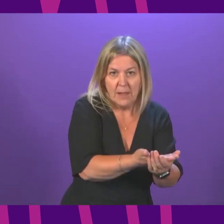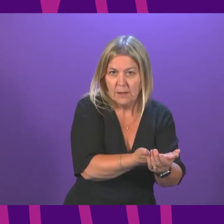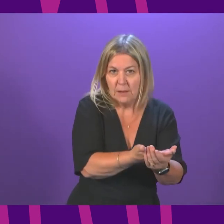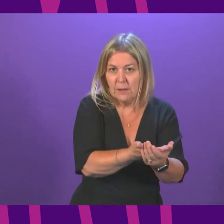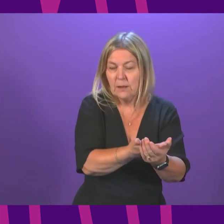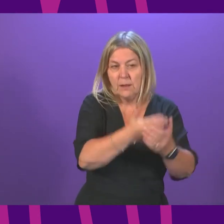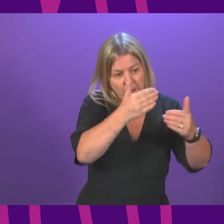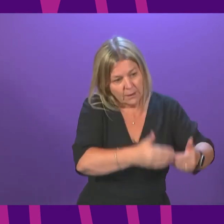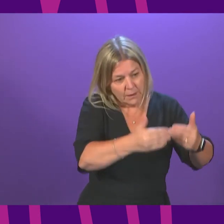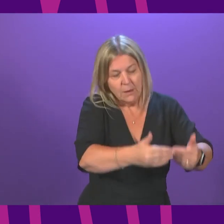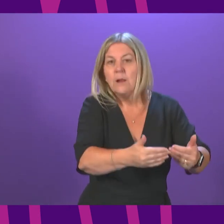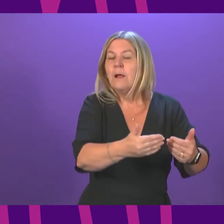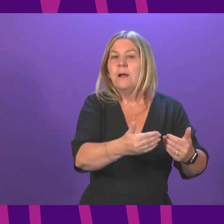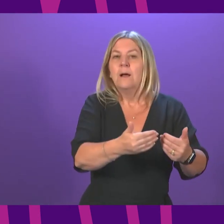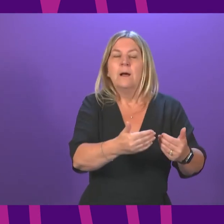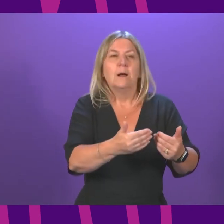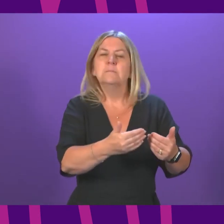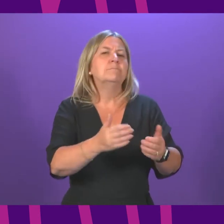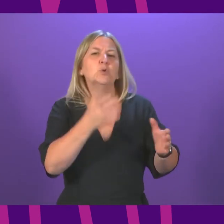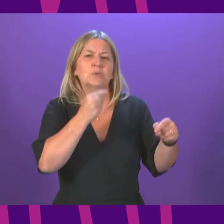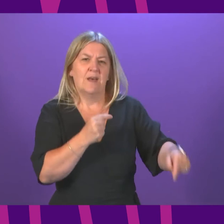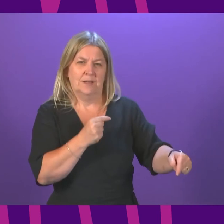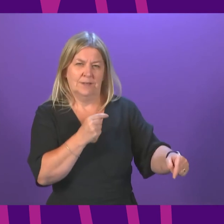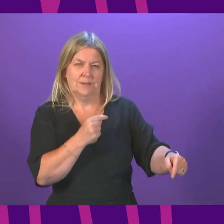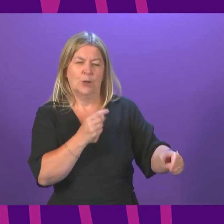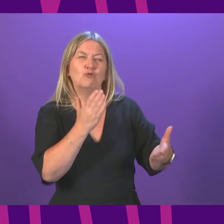would have liked us to, we have not tried to use the bill to stretch much further. There